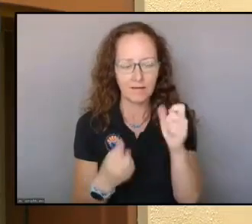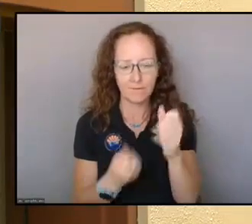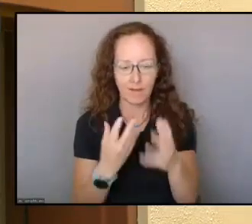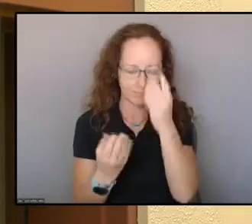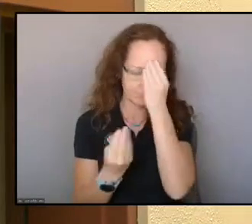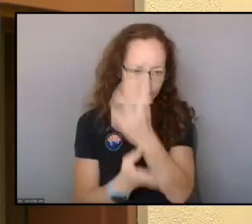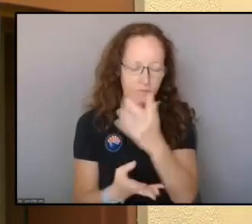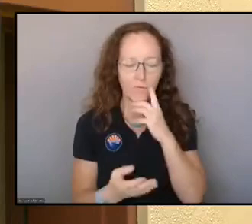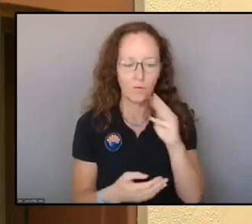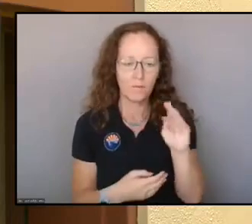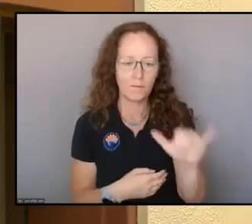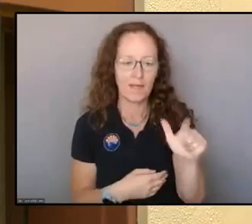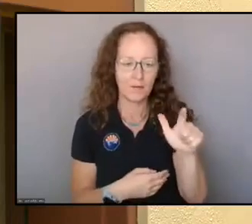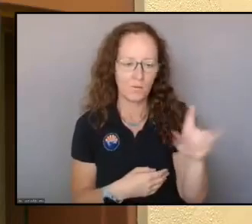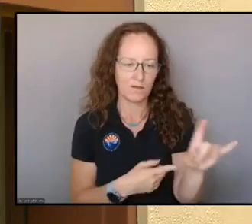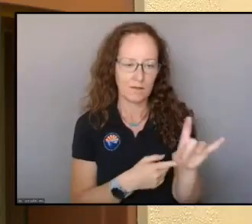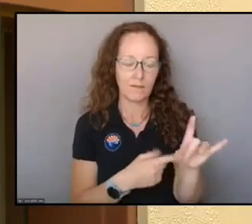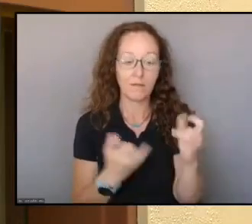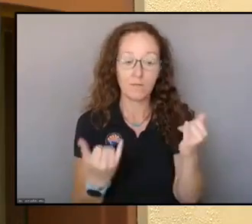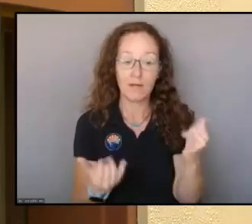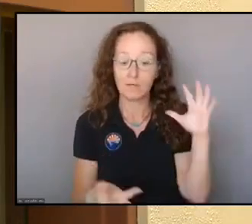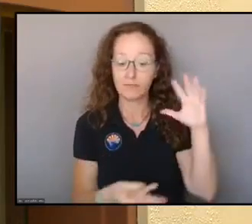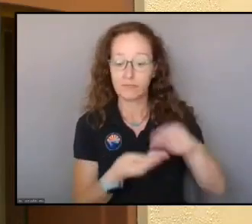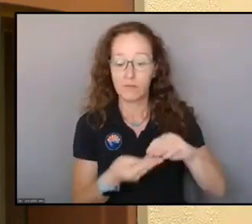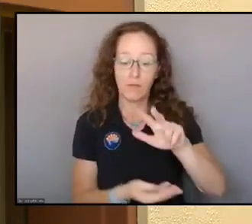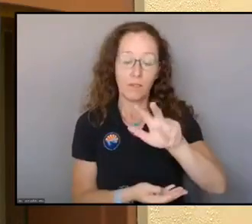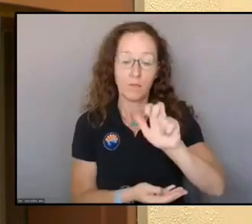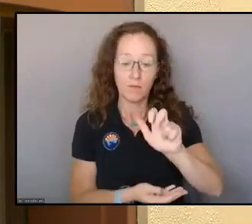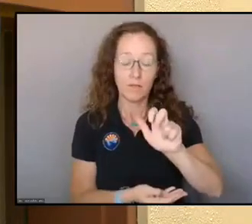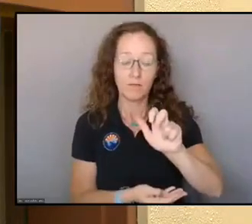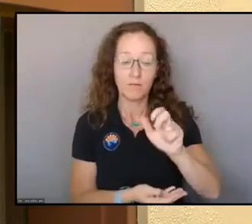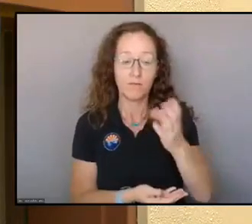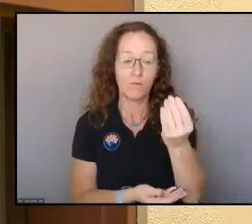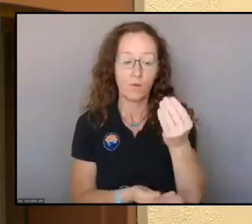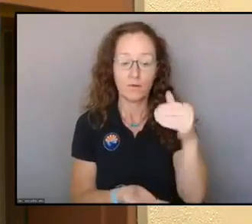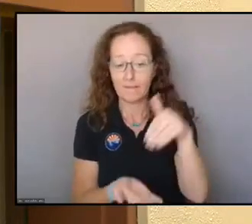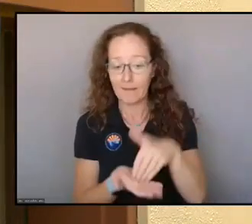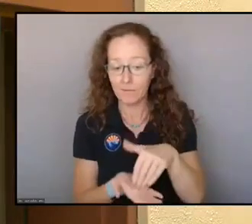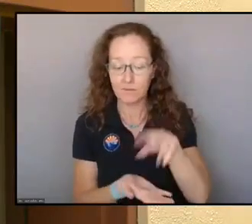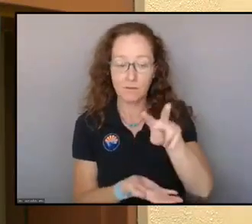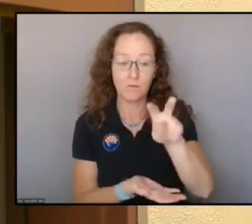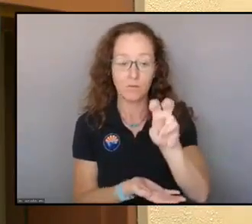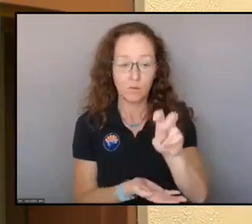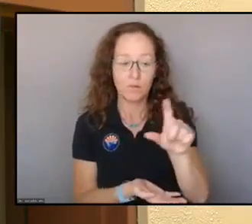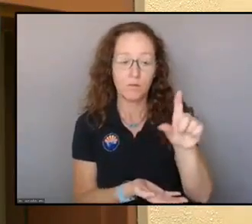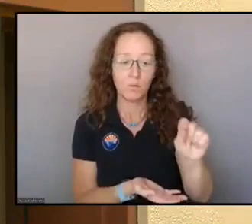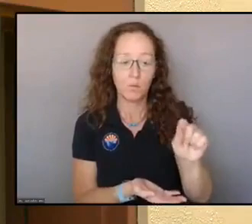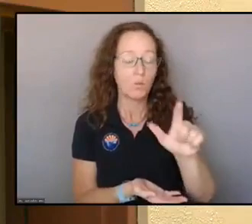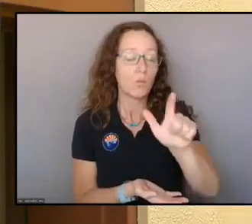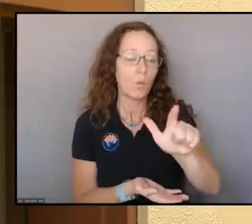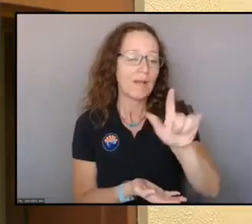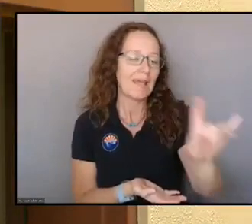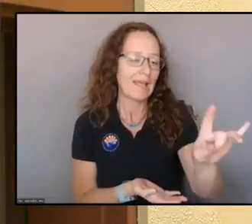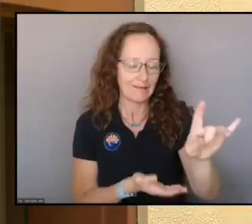WE ARE REPORTING 314,228 ACRES, AND WE ARE HAPPY TO